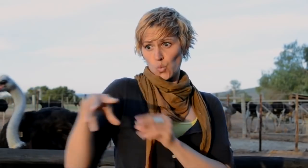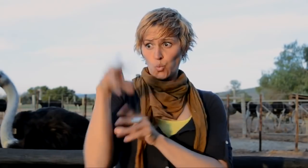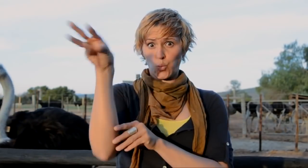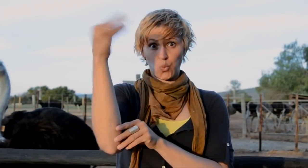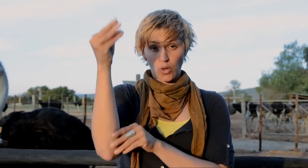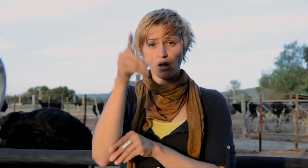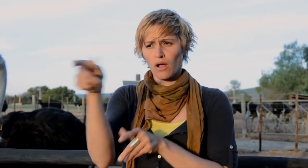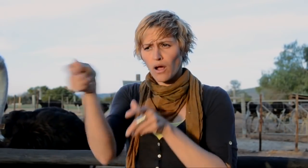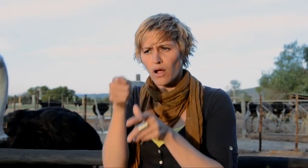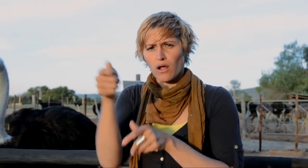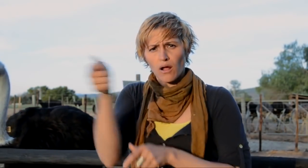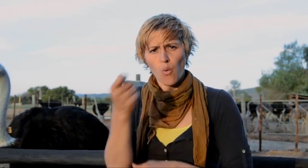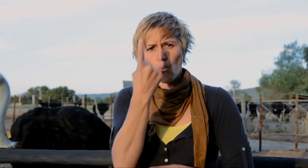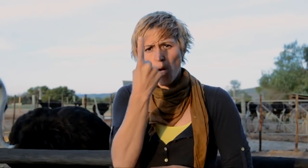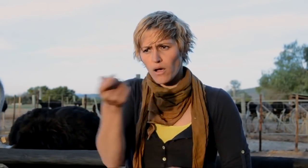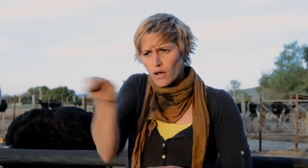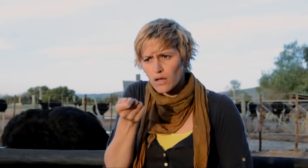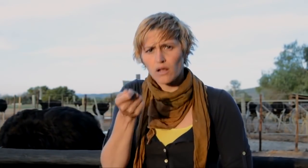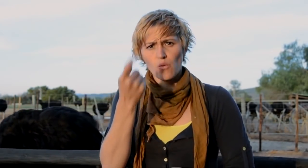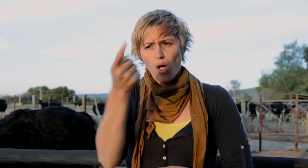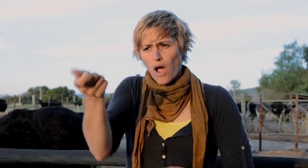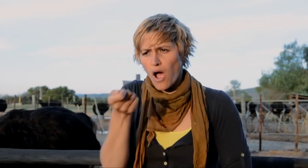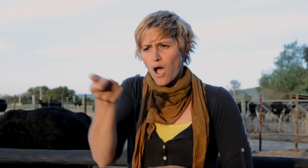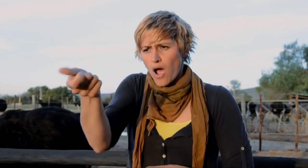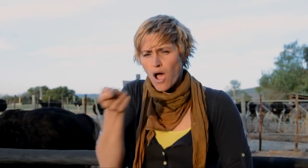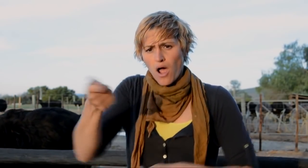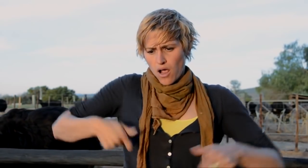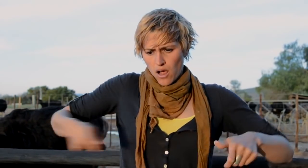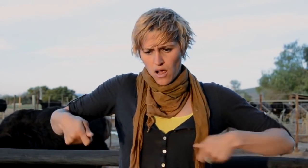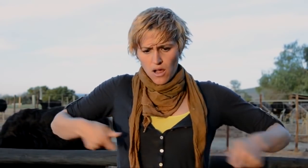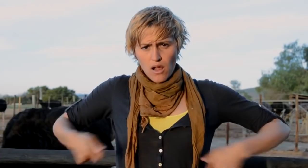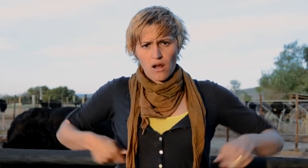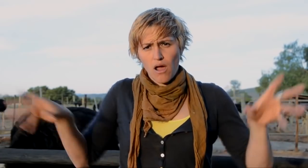If the feather was to be plucked one